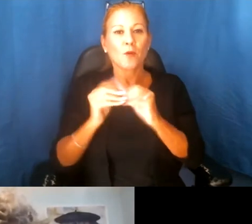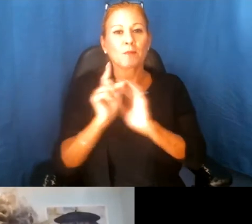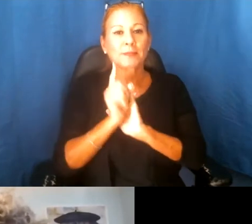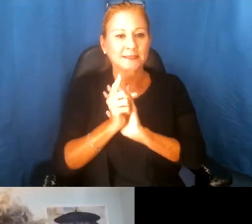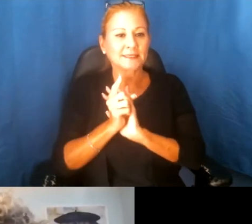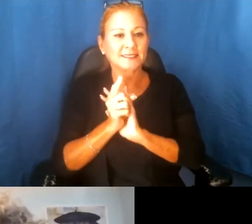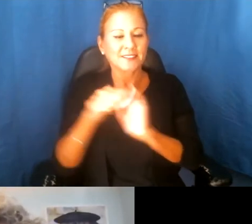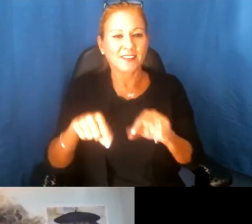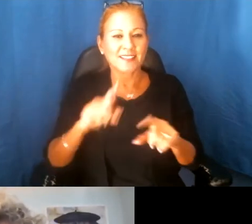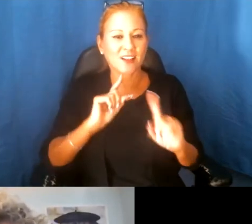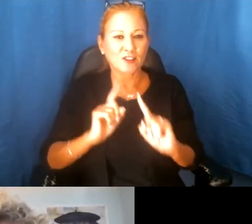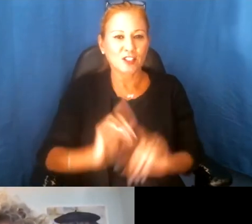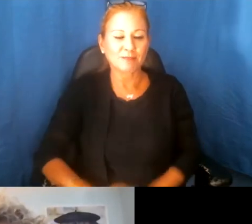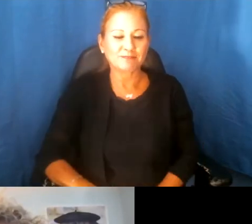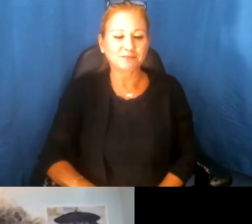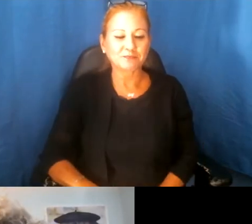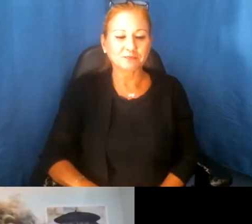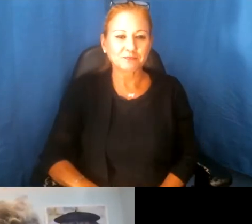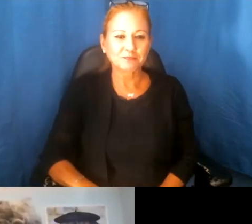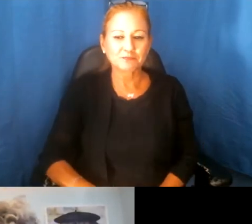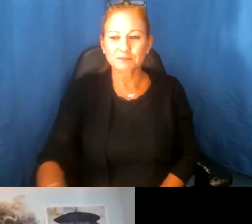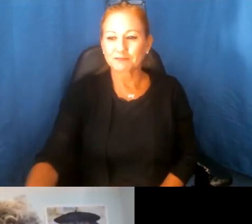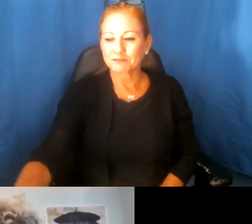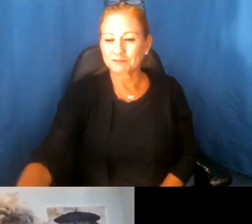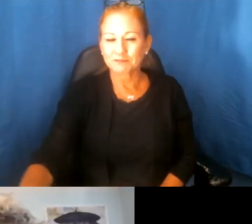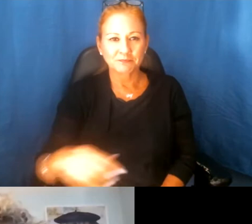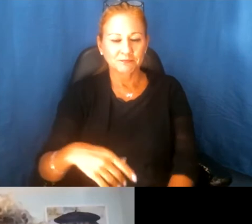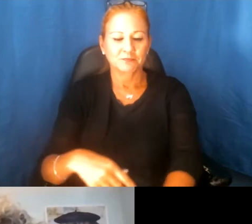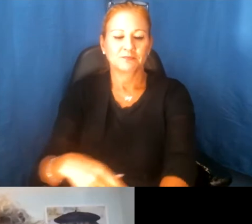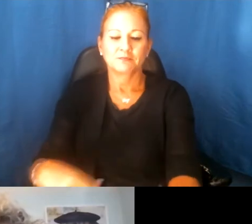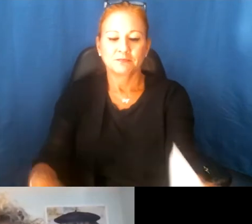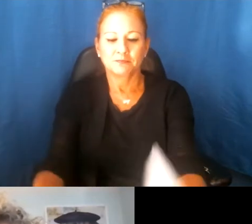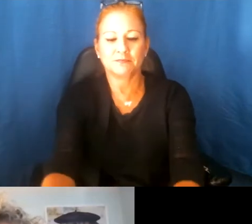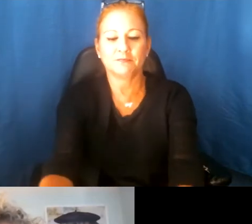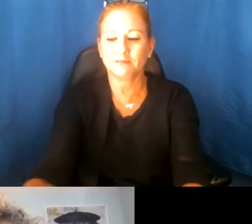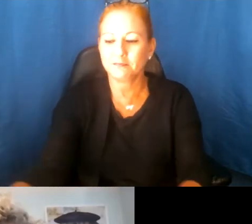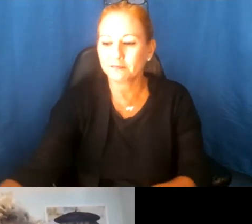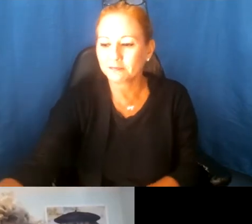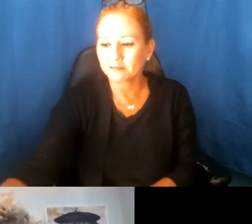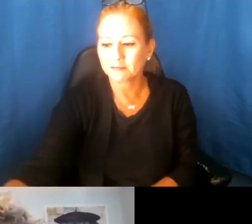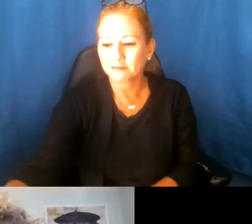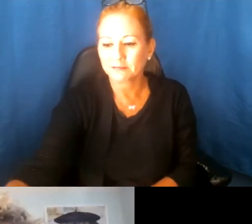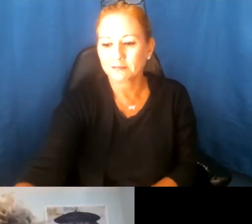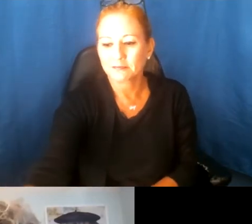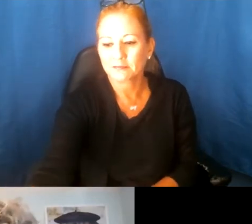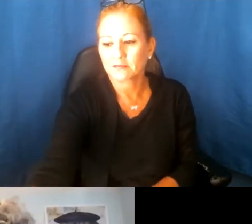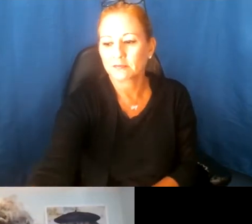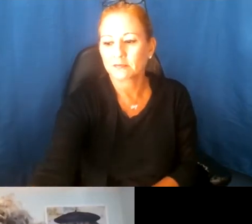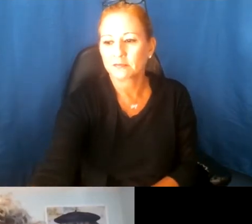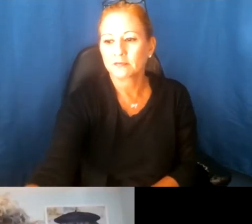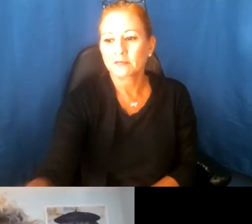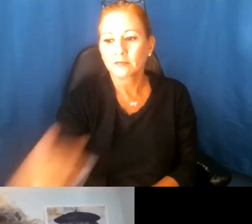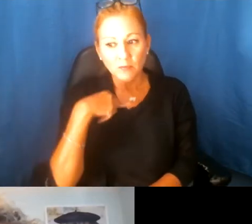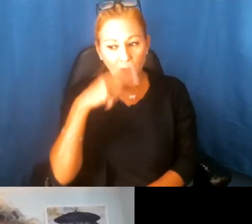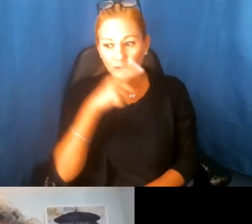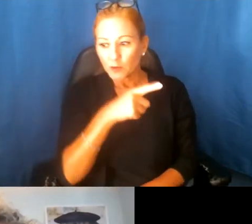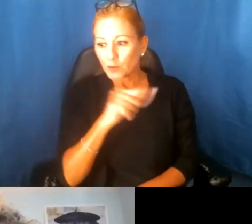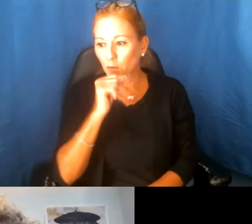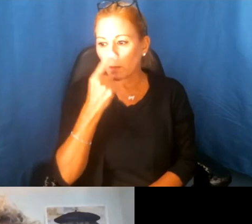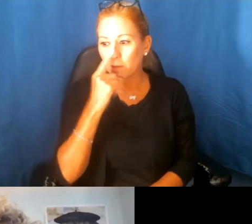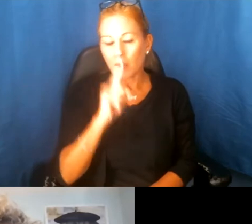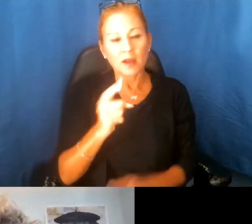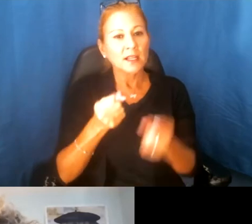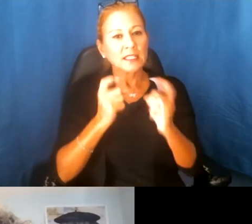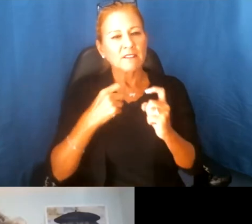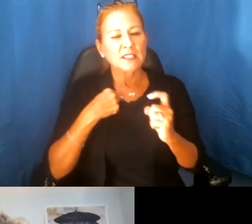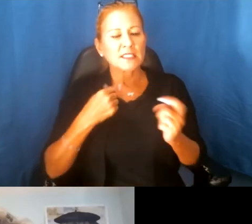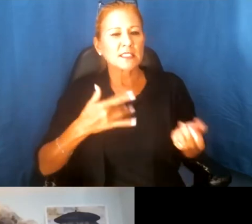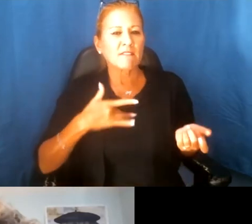this conversation, which I relish. I wonder if you wouldn't mind giving us a sense of what it